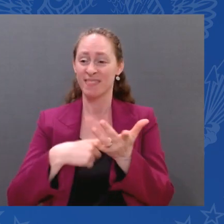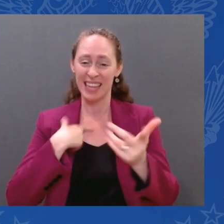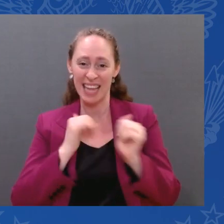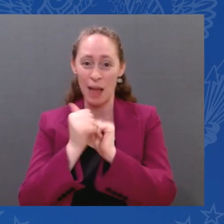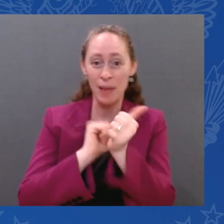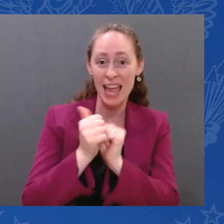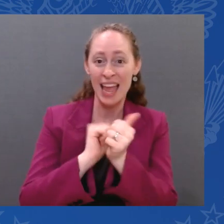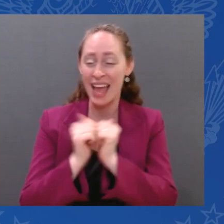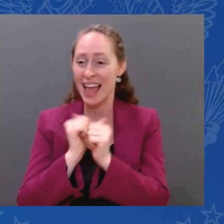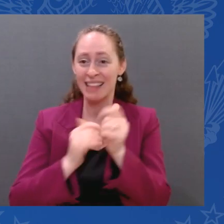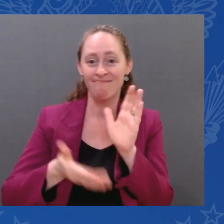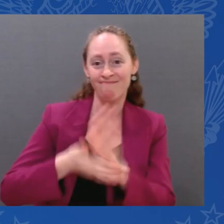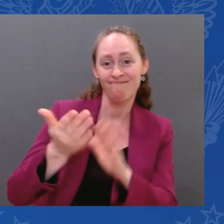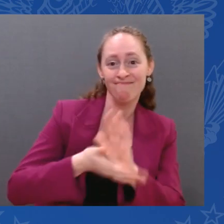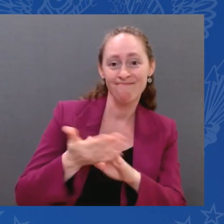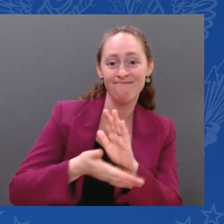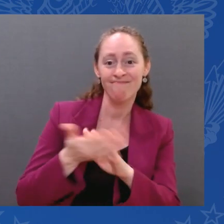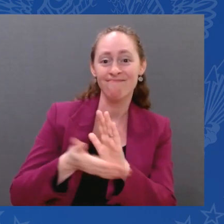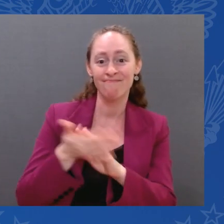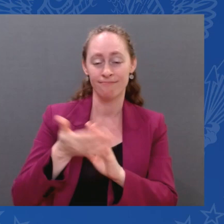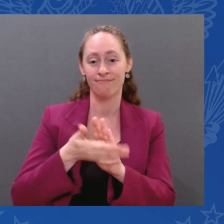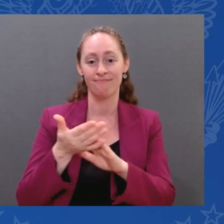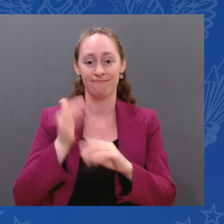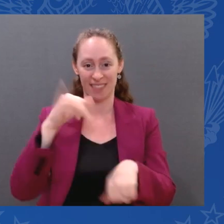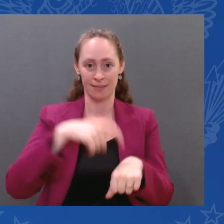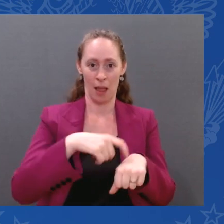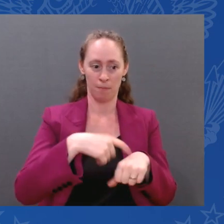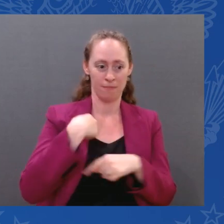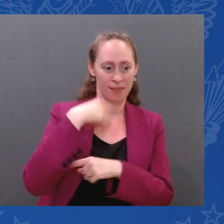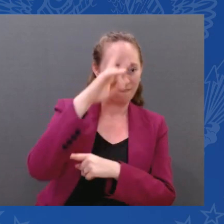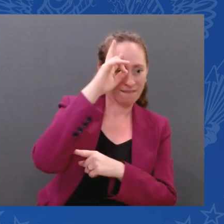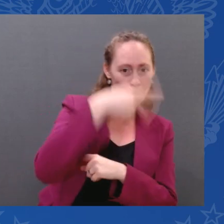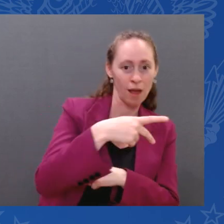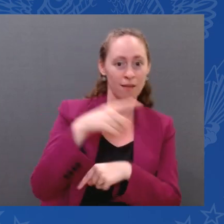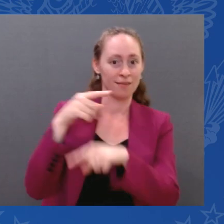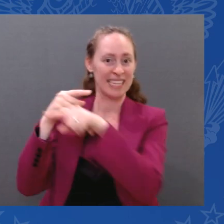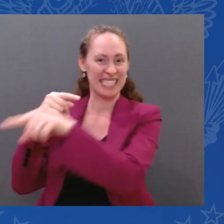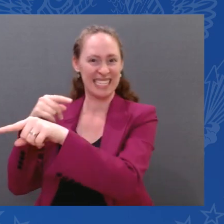I never stopped admiring John. Never said a negative thing about him in my life